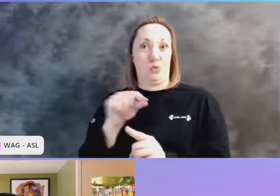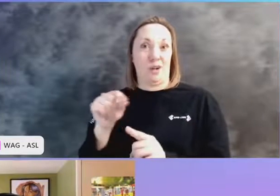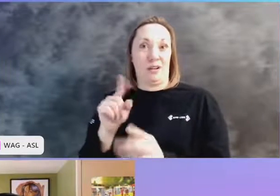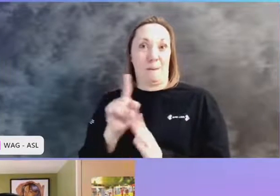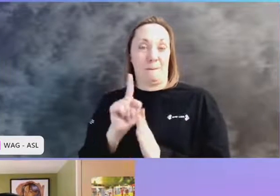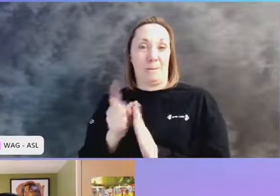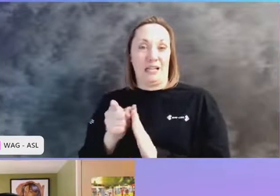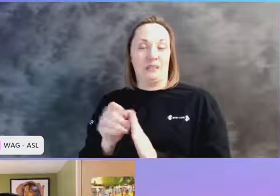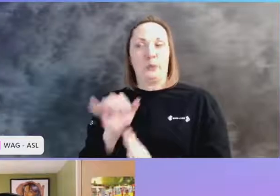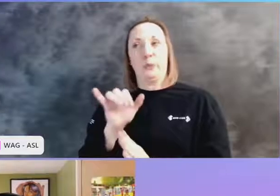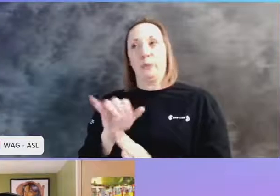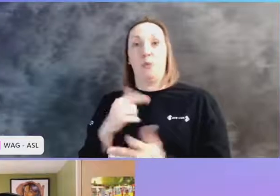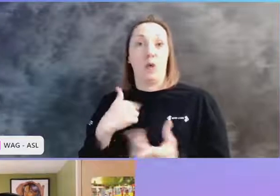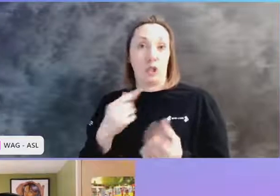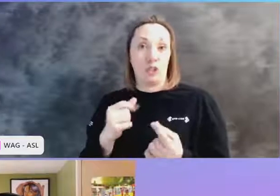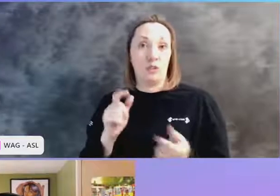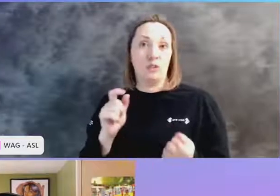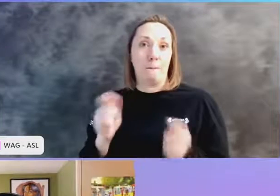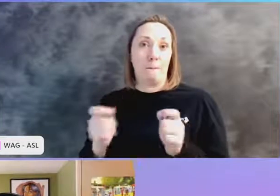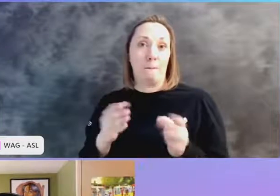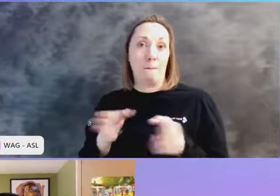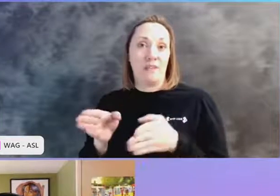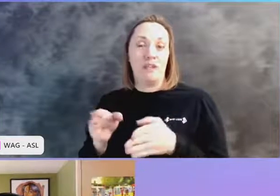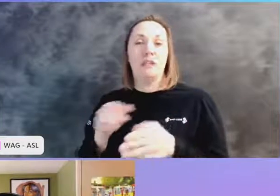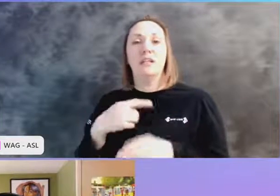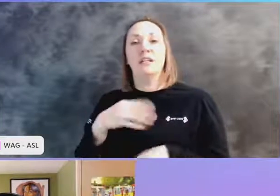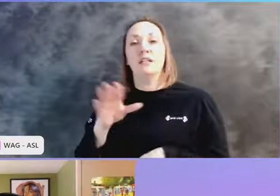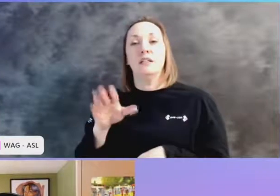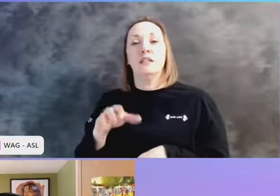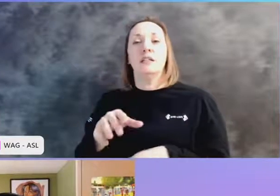realize you've spent 15, 20 minutes talking Eric one of